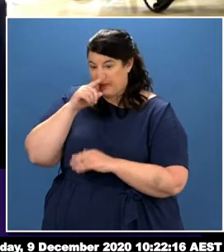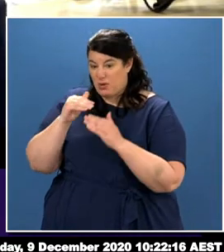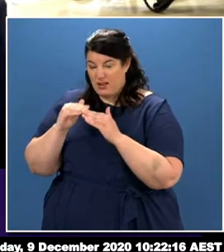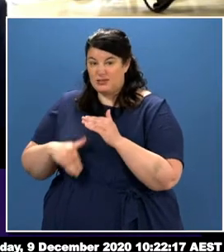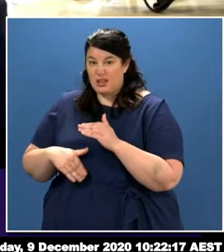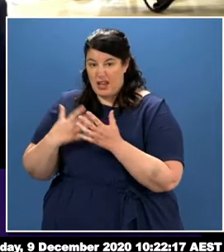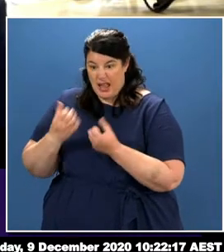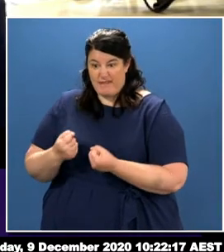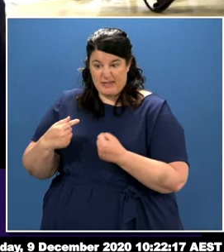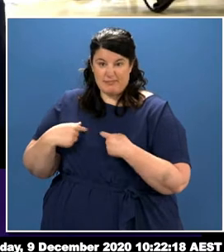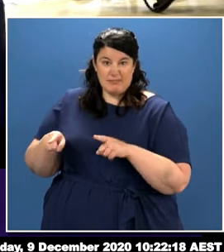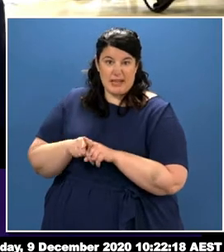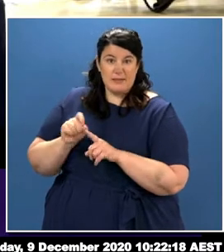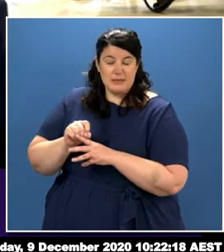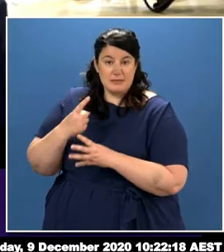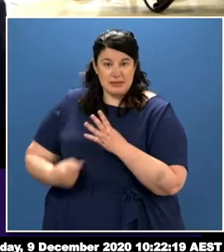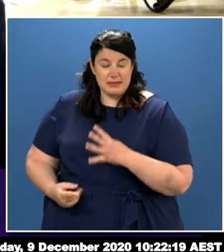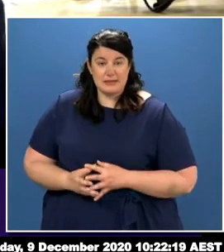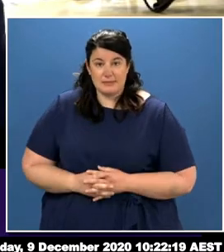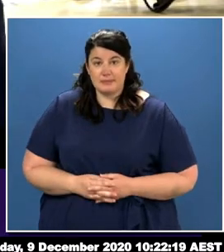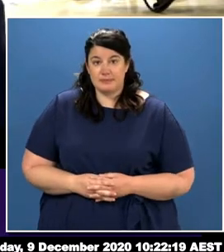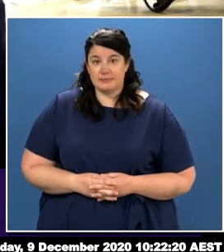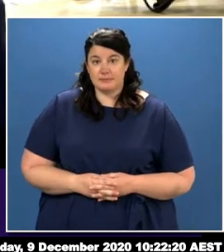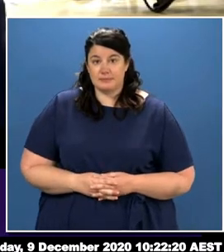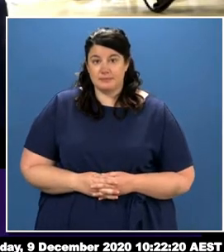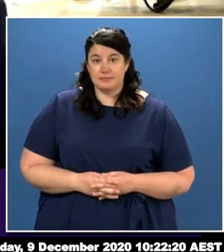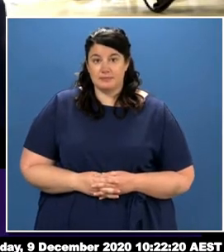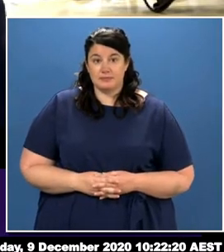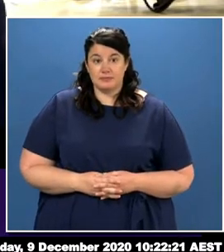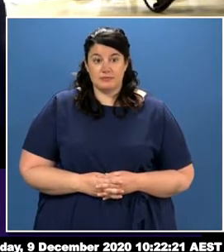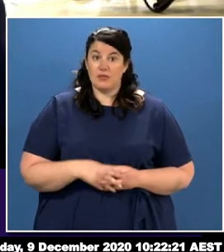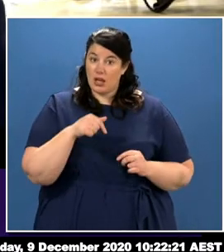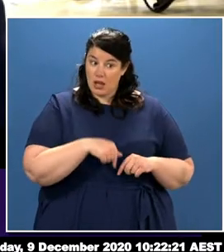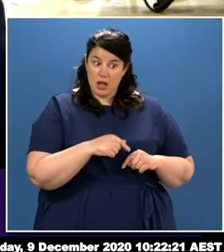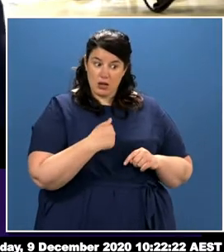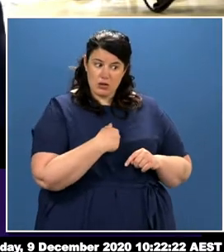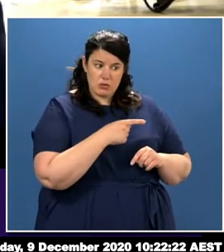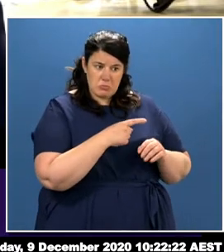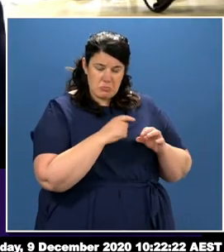And in regards to where you're at now, as I understand, it has been progressive, is that right? MR COLLINS: Yes.